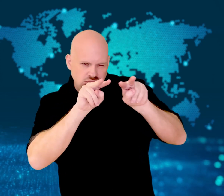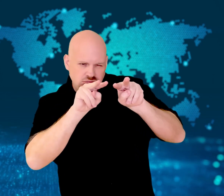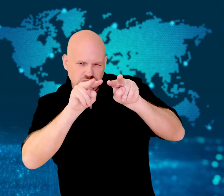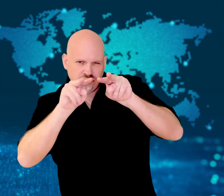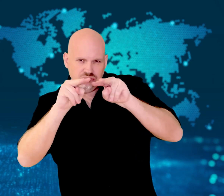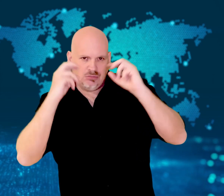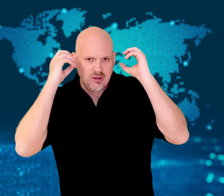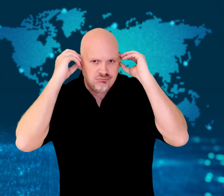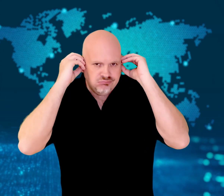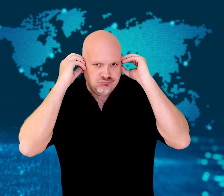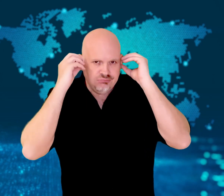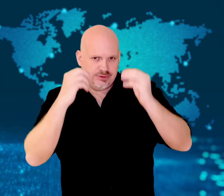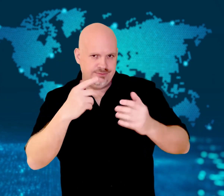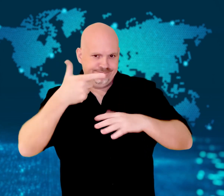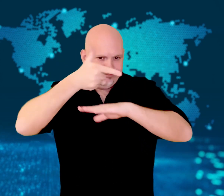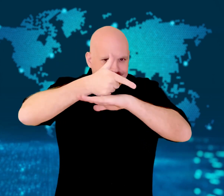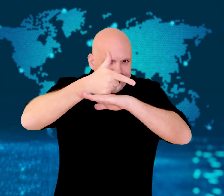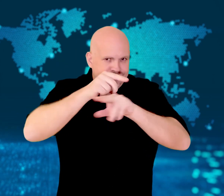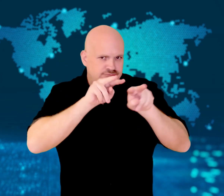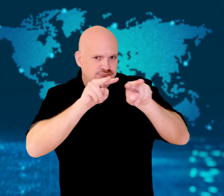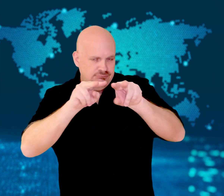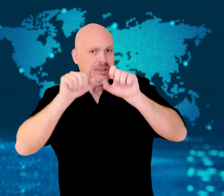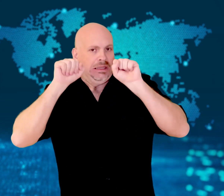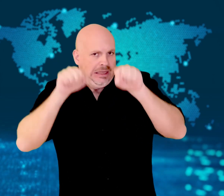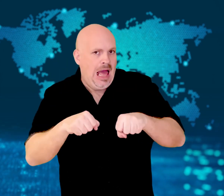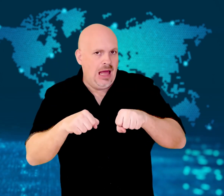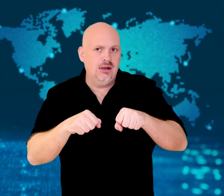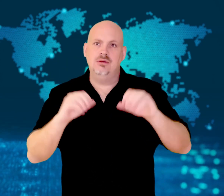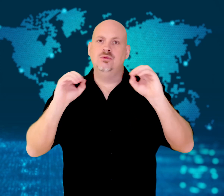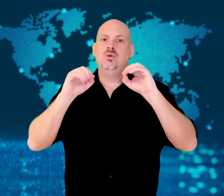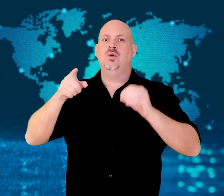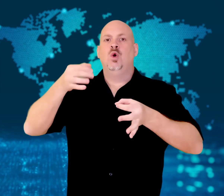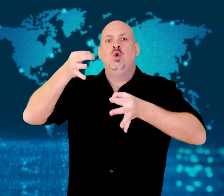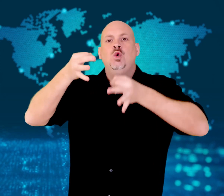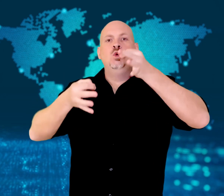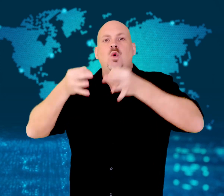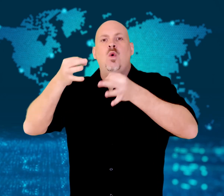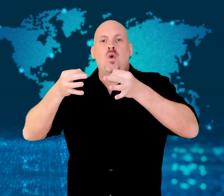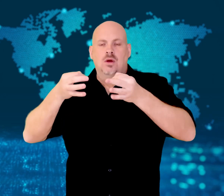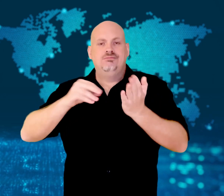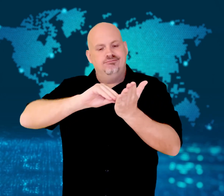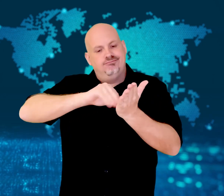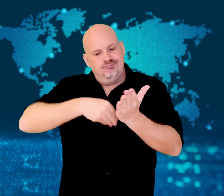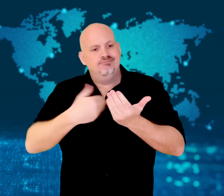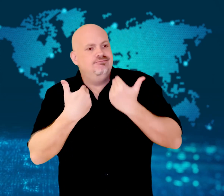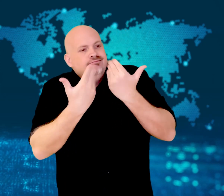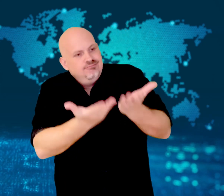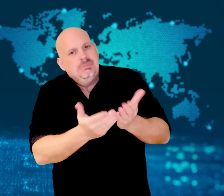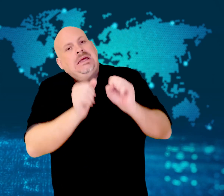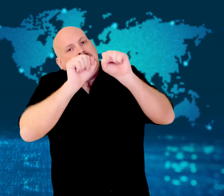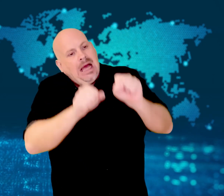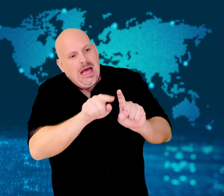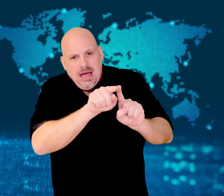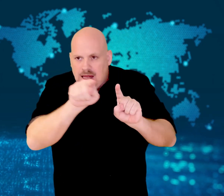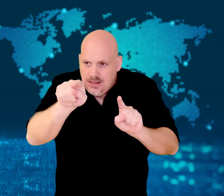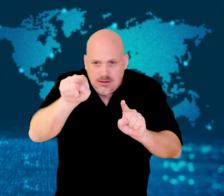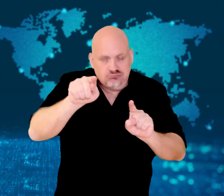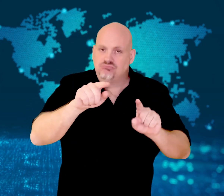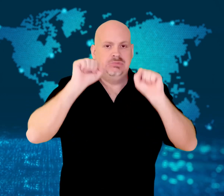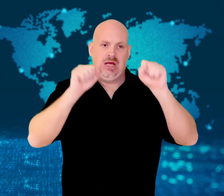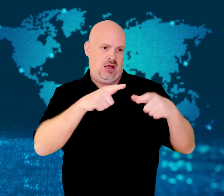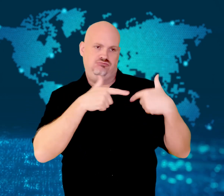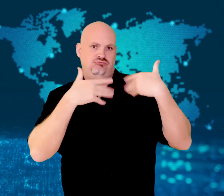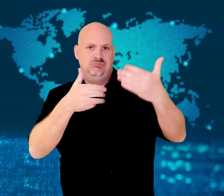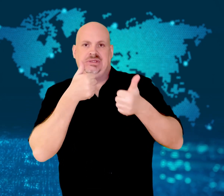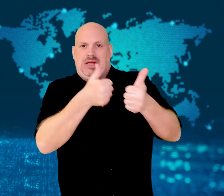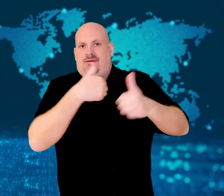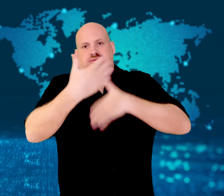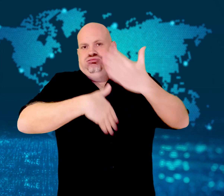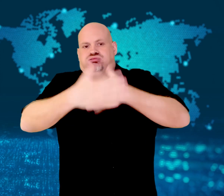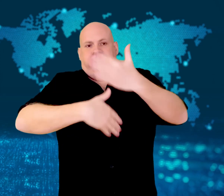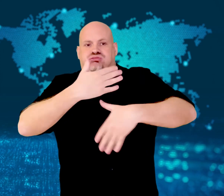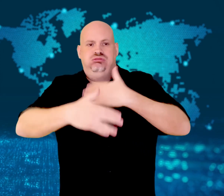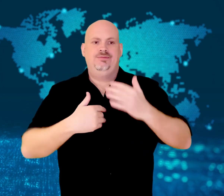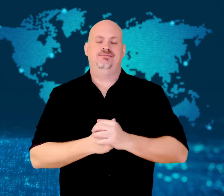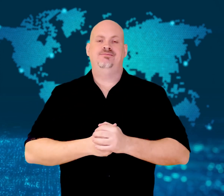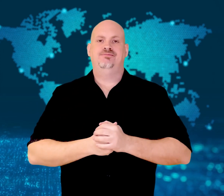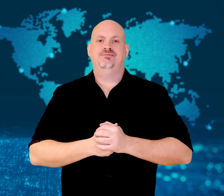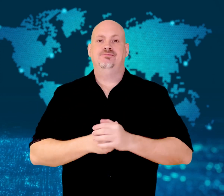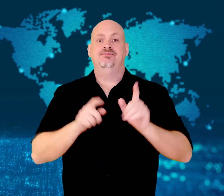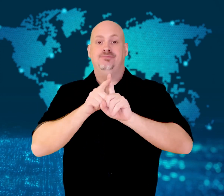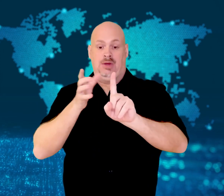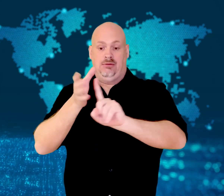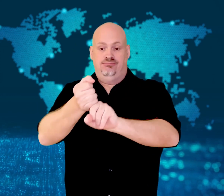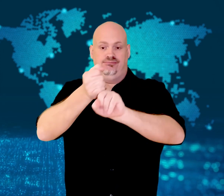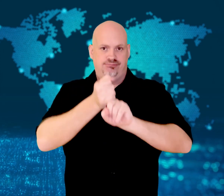Access to an attorney can also be withheld.